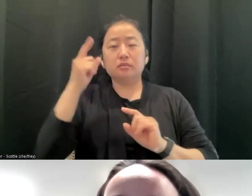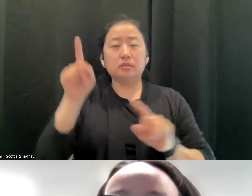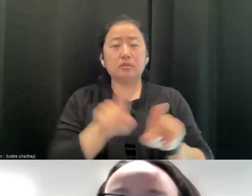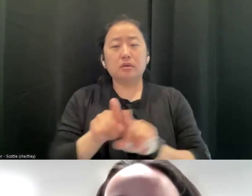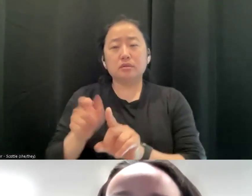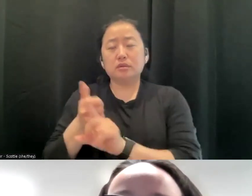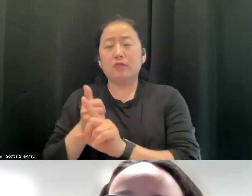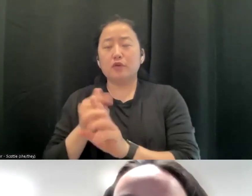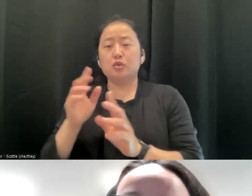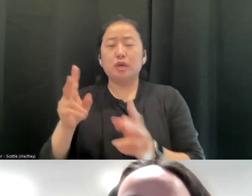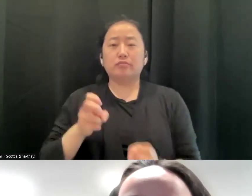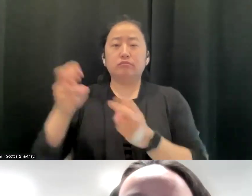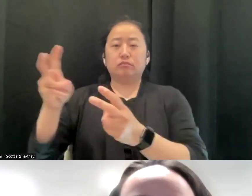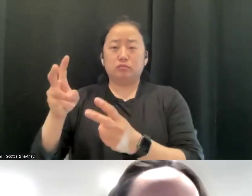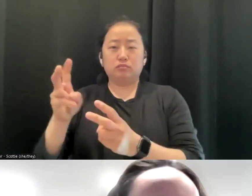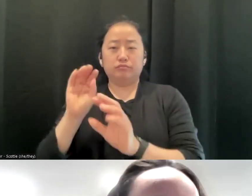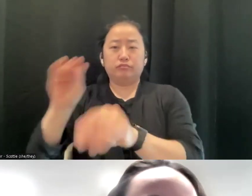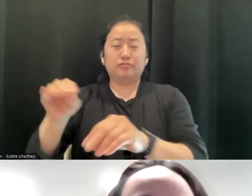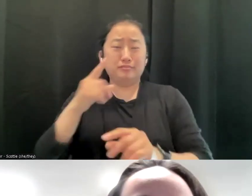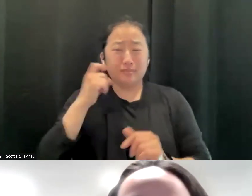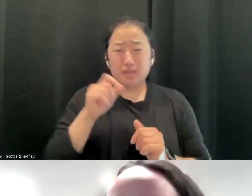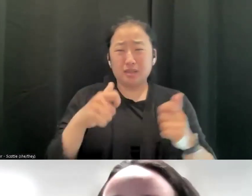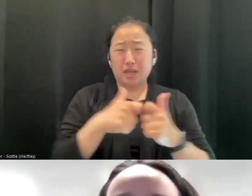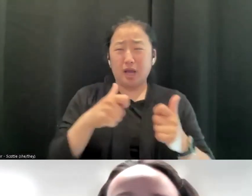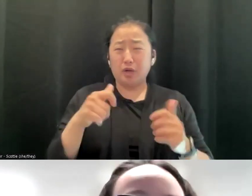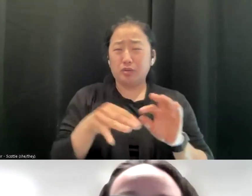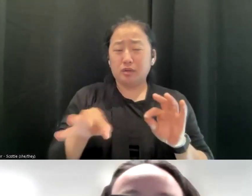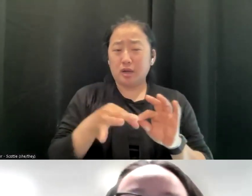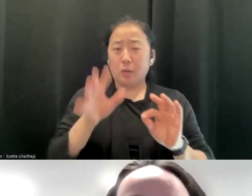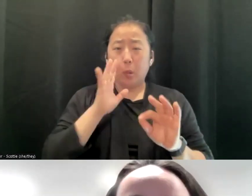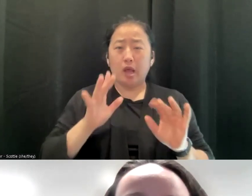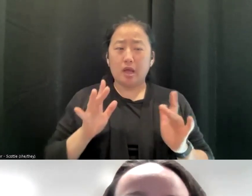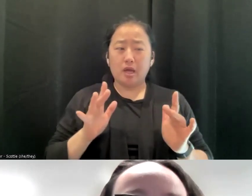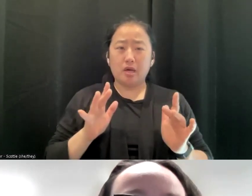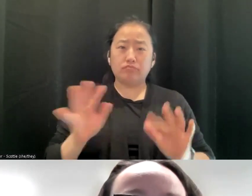sometimes auto captioning doesn't always pick up on, you know, not everybody's speech pattern,